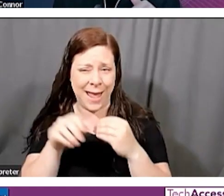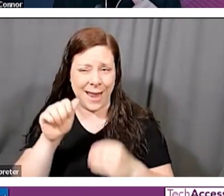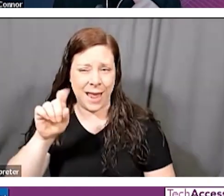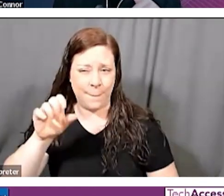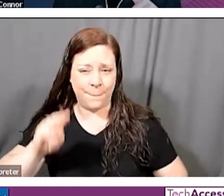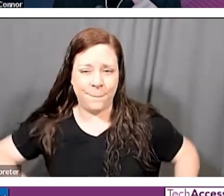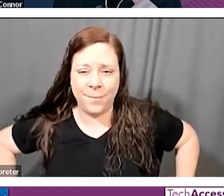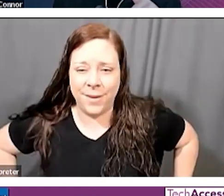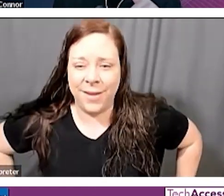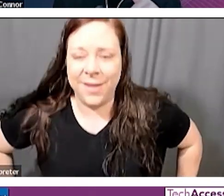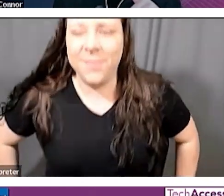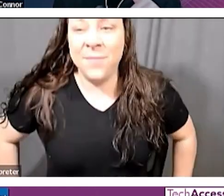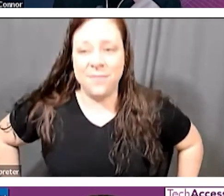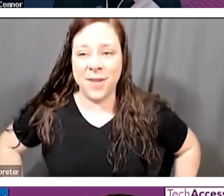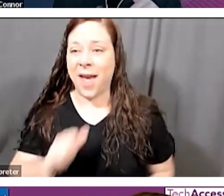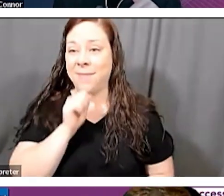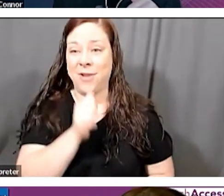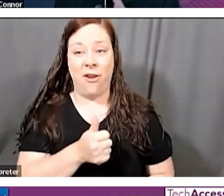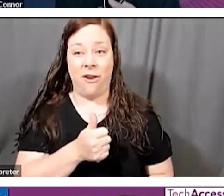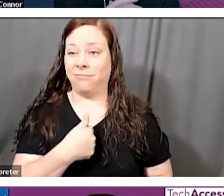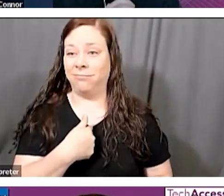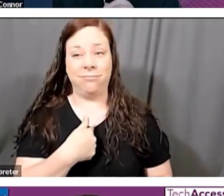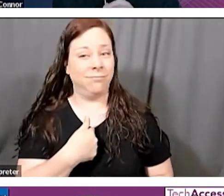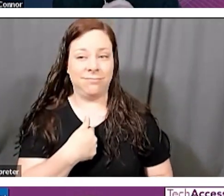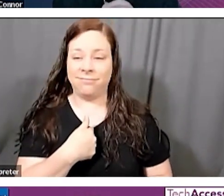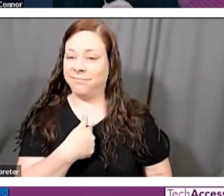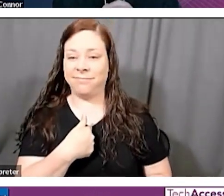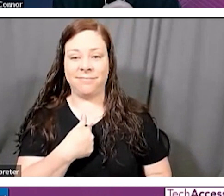Oh, I am not an instructional designer. That is not my area of expertise